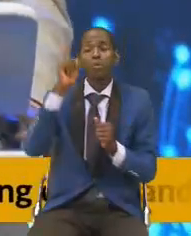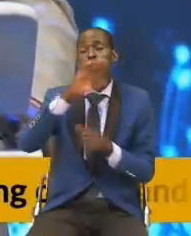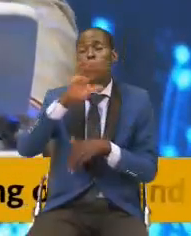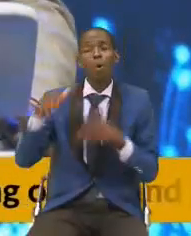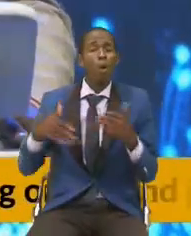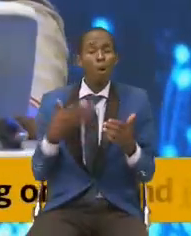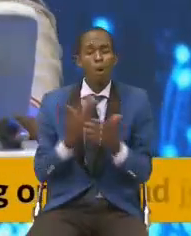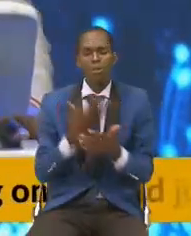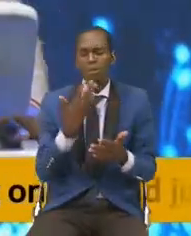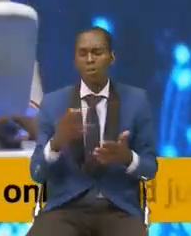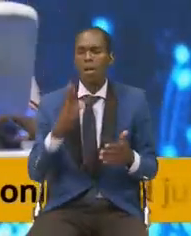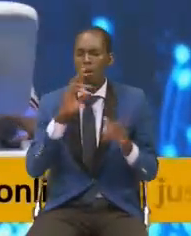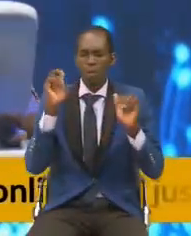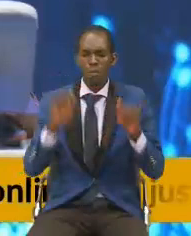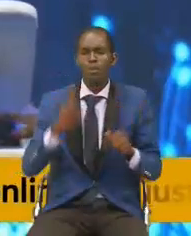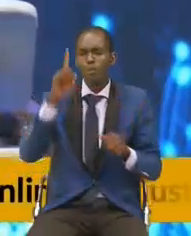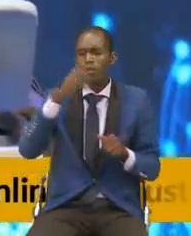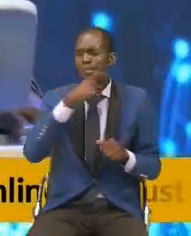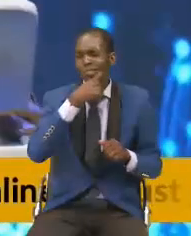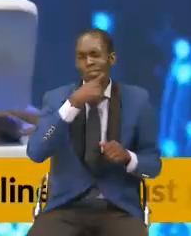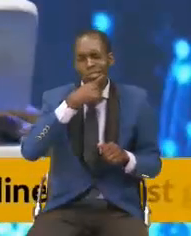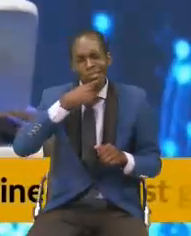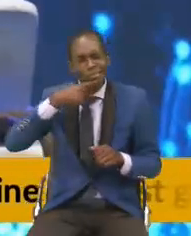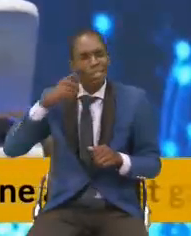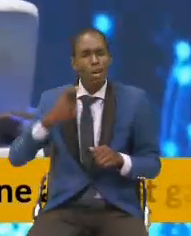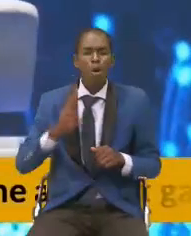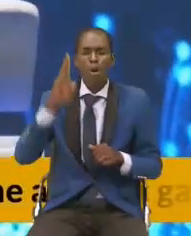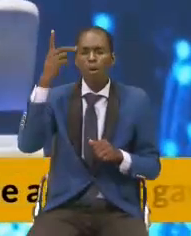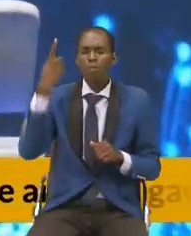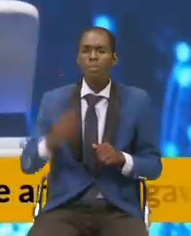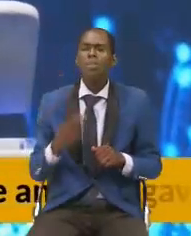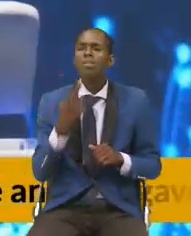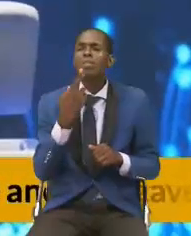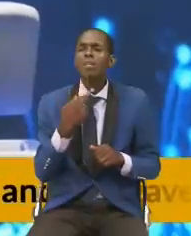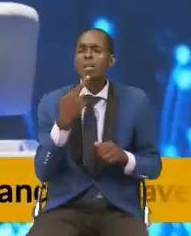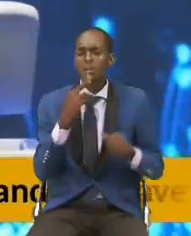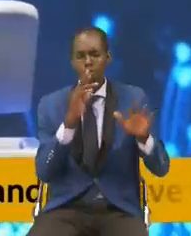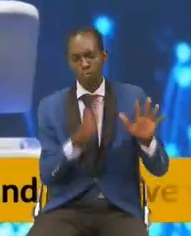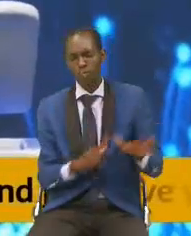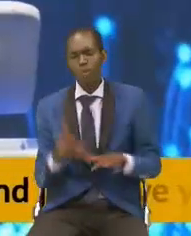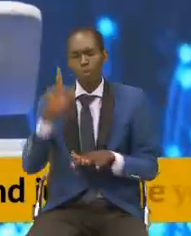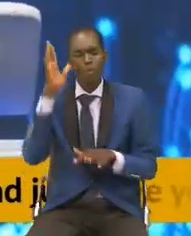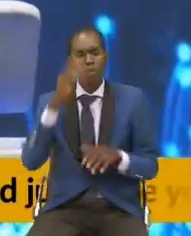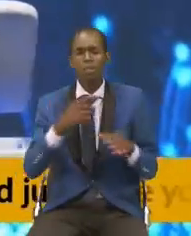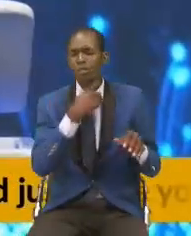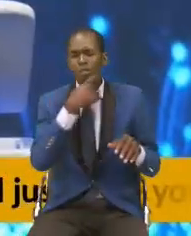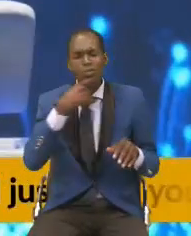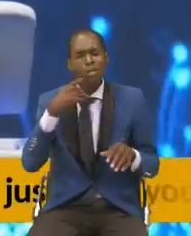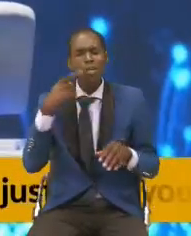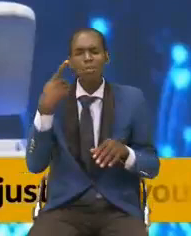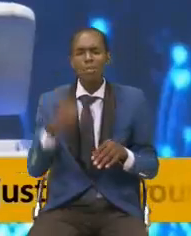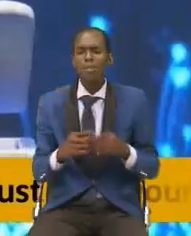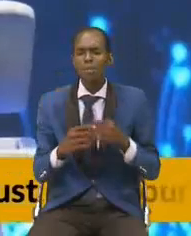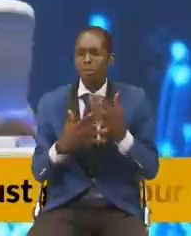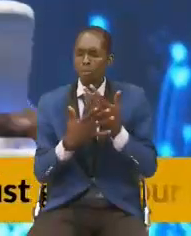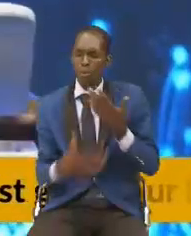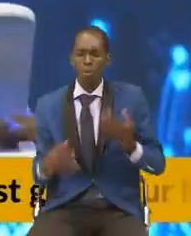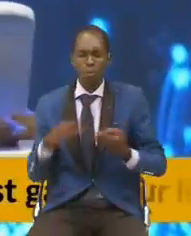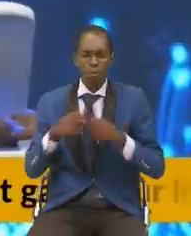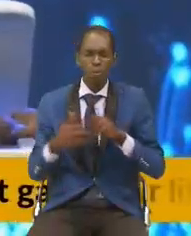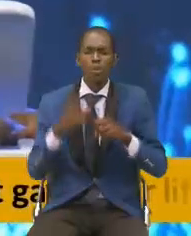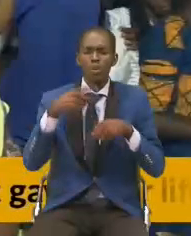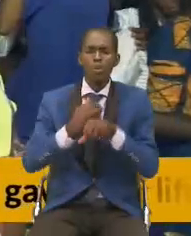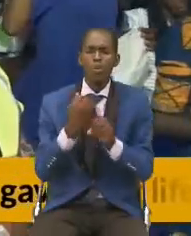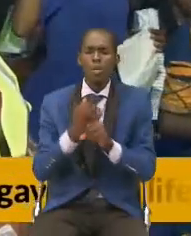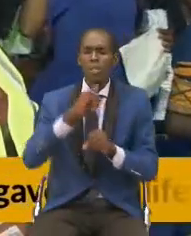you all things are possible you dry up the red sea you will dry up that is your blood you make